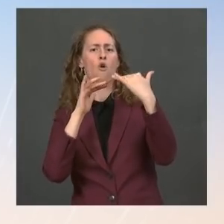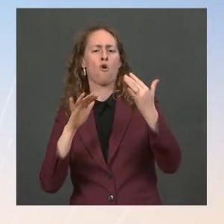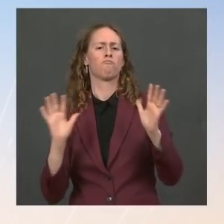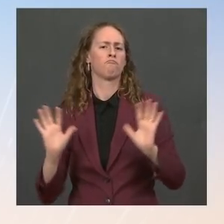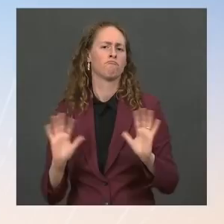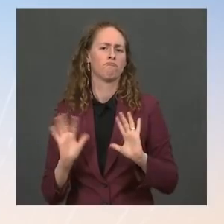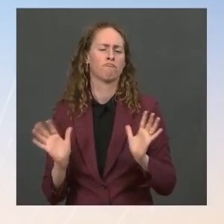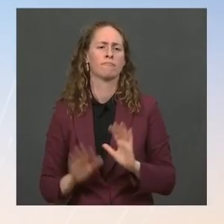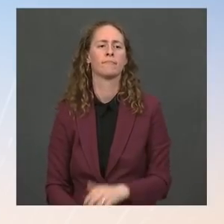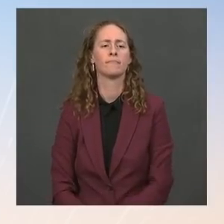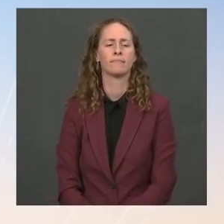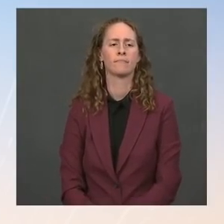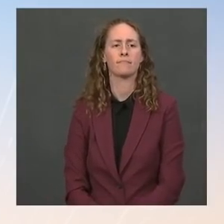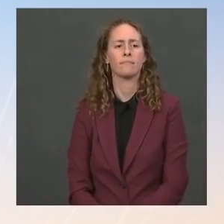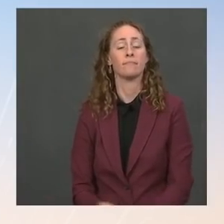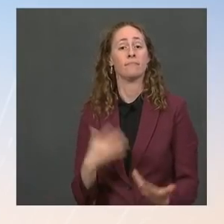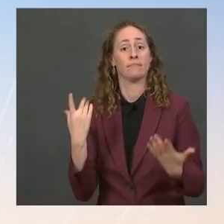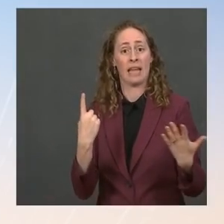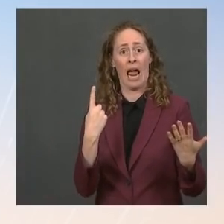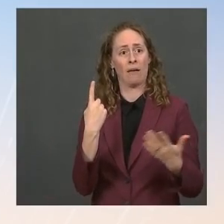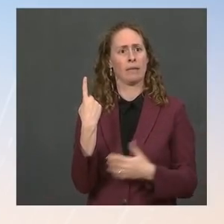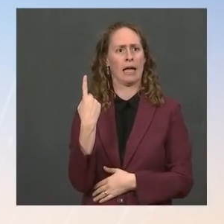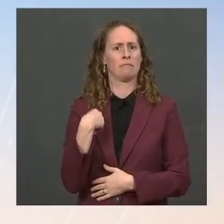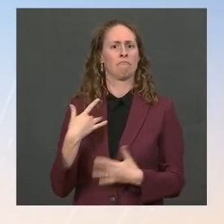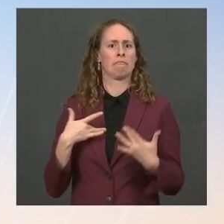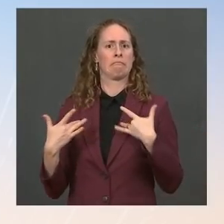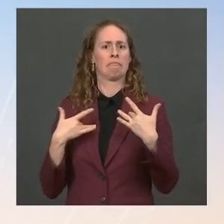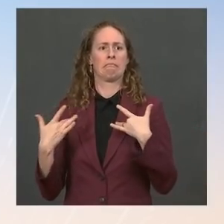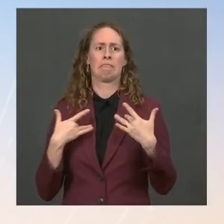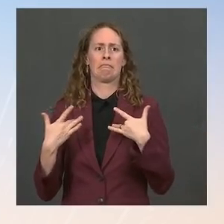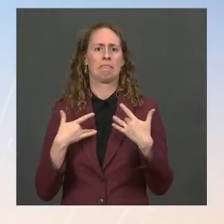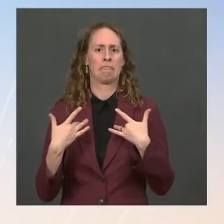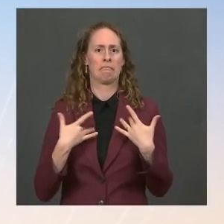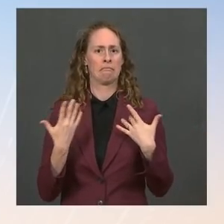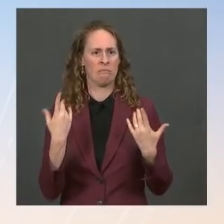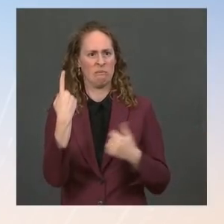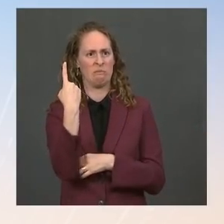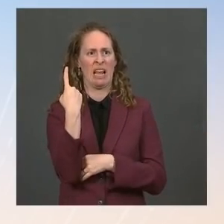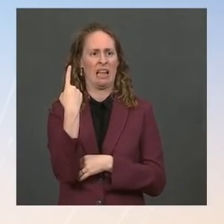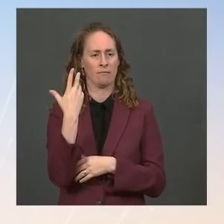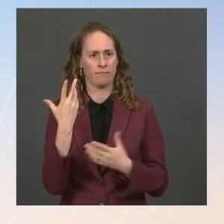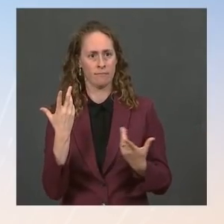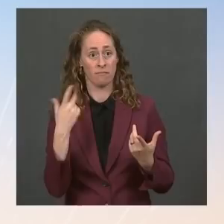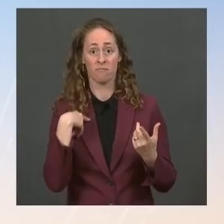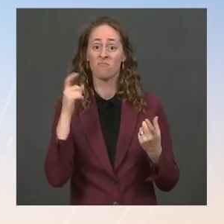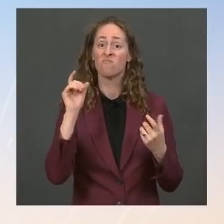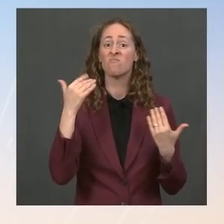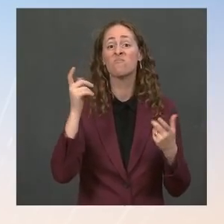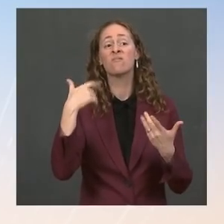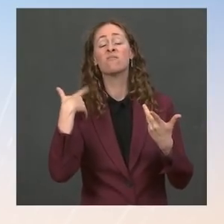they cannot be solved or even addressed through the force of arms -- whether that is preparing for the next pandemic, something the United States